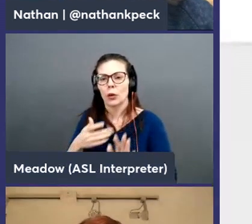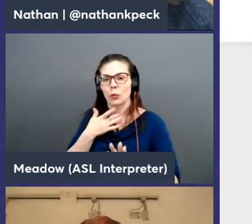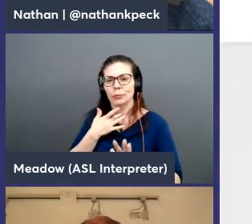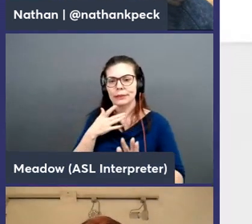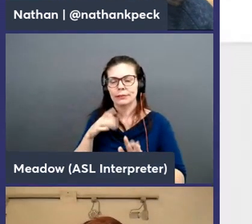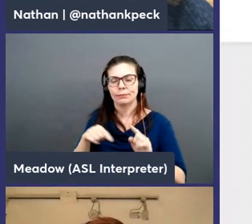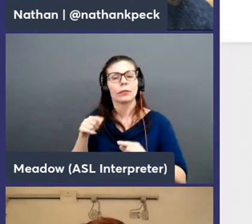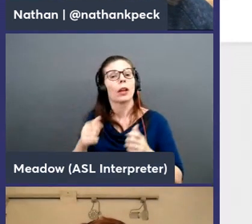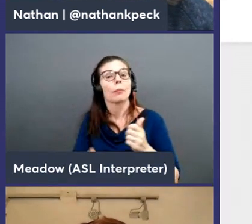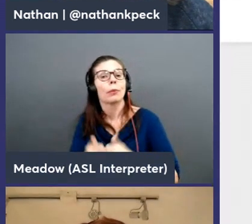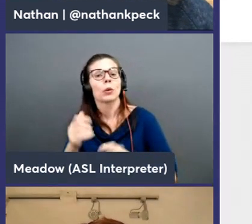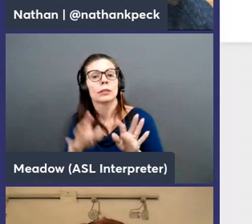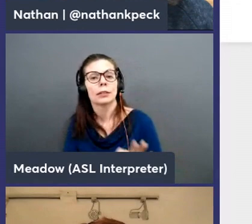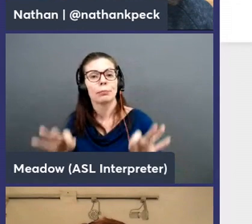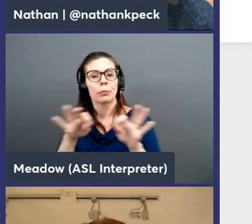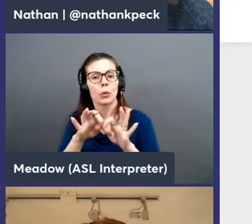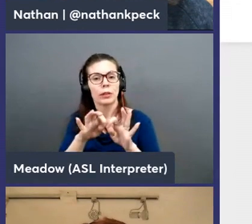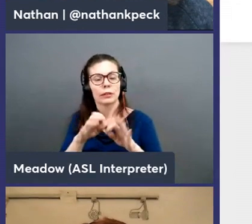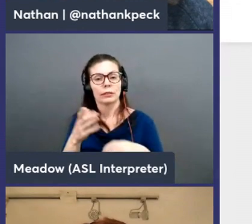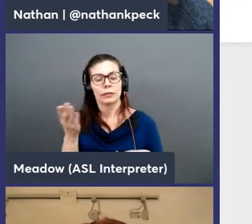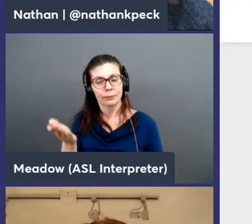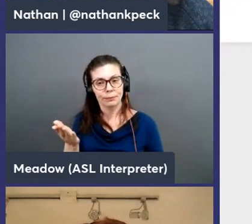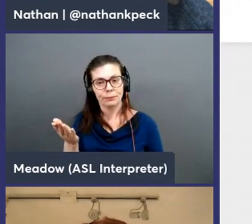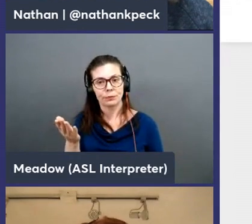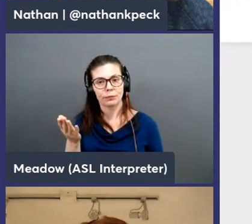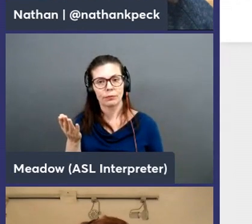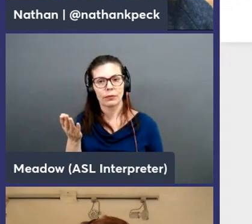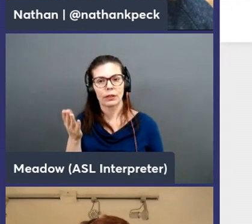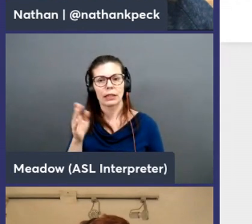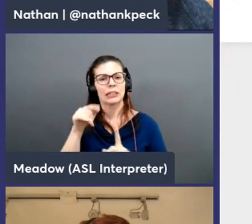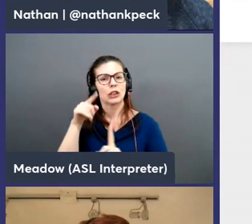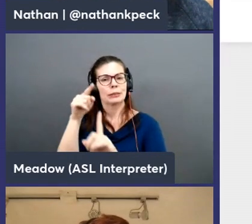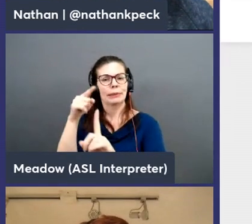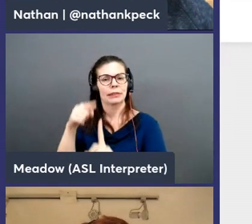Most important being that you specify the device